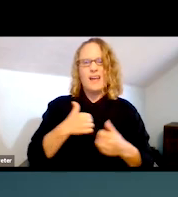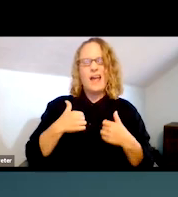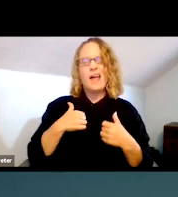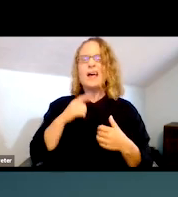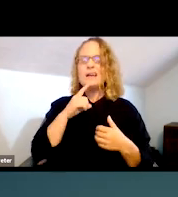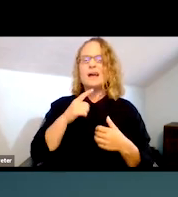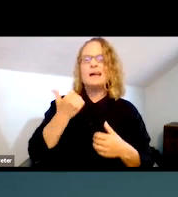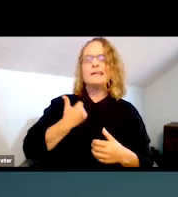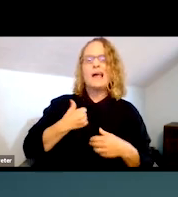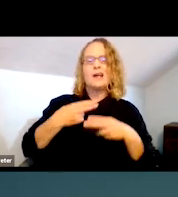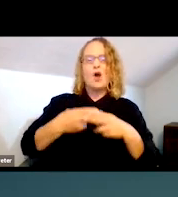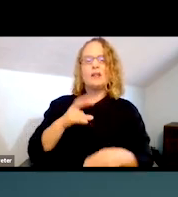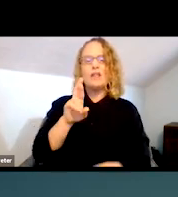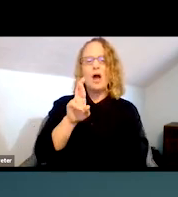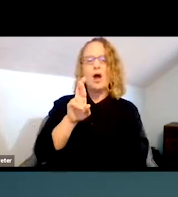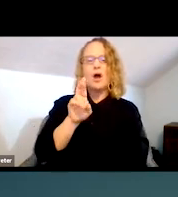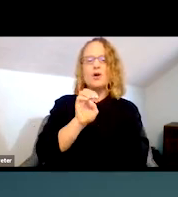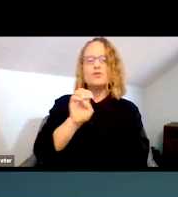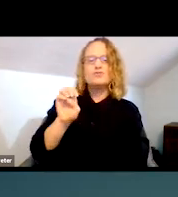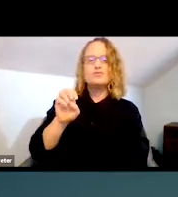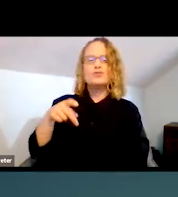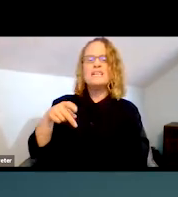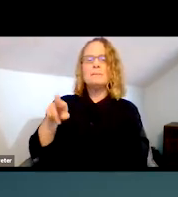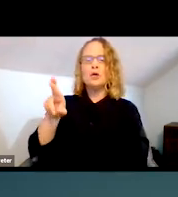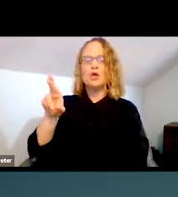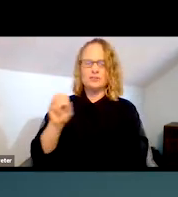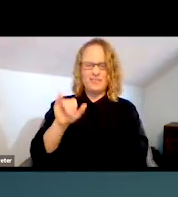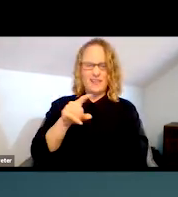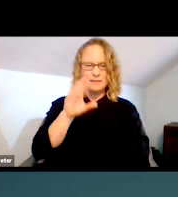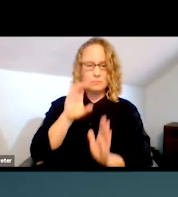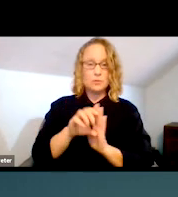and very small and bordered on all sides by youth gang.